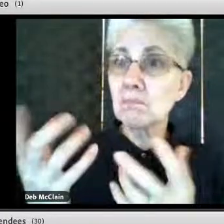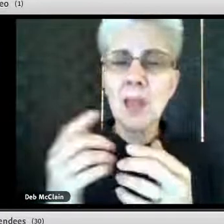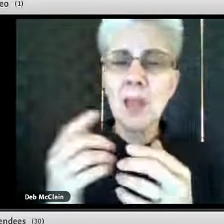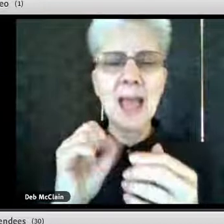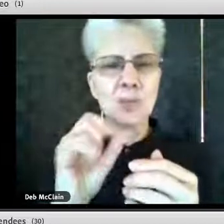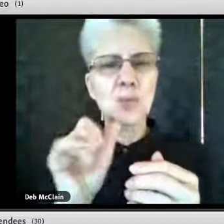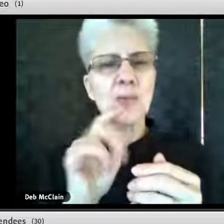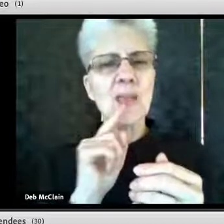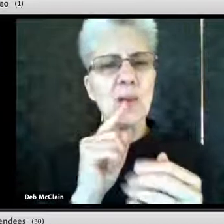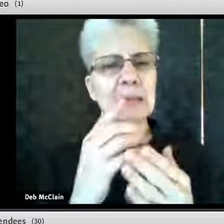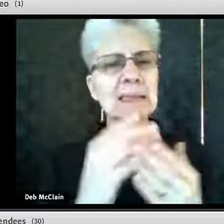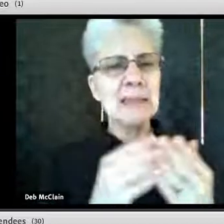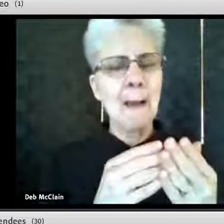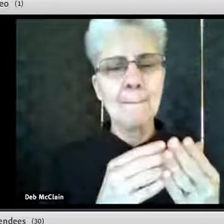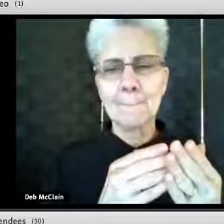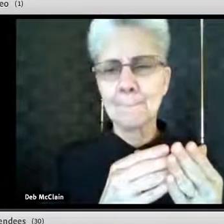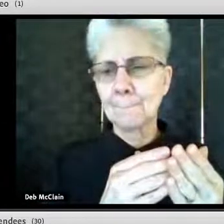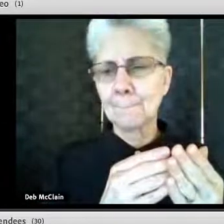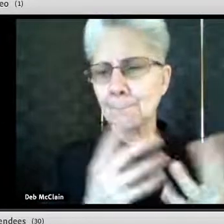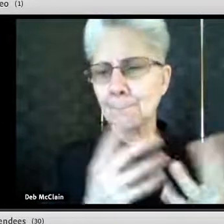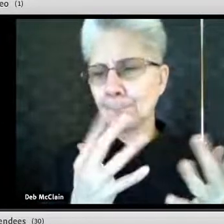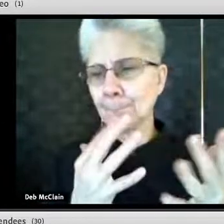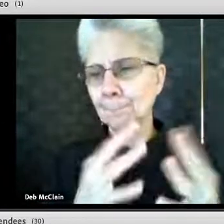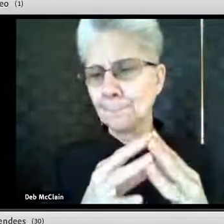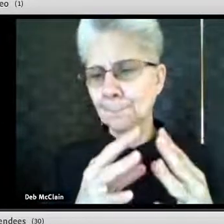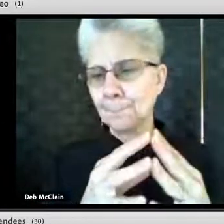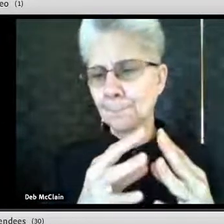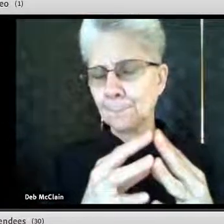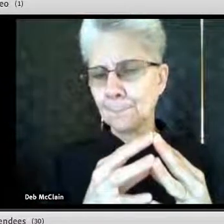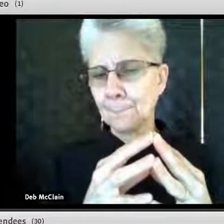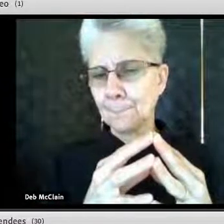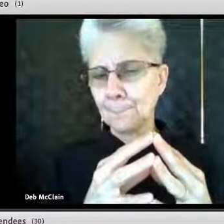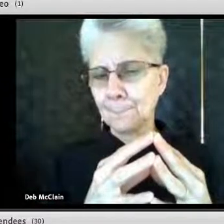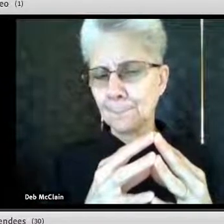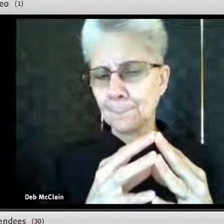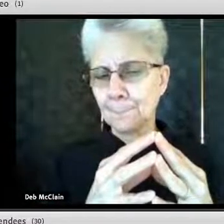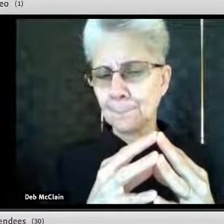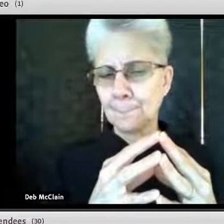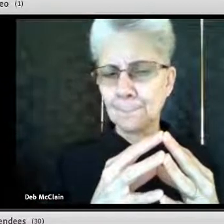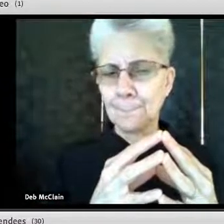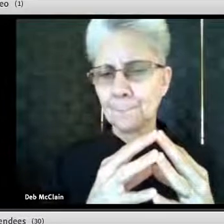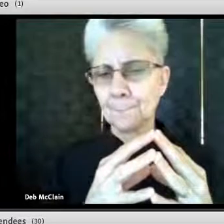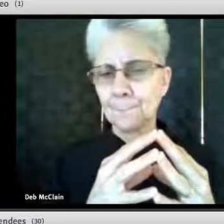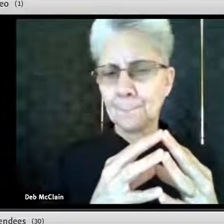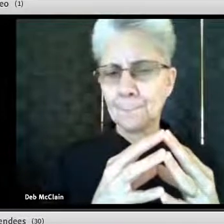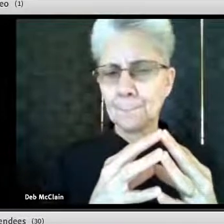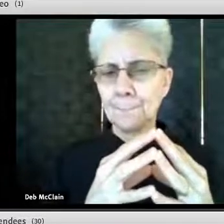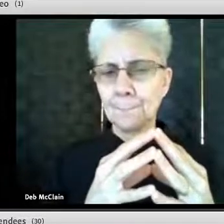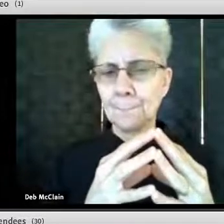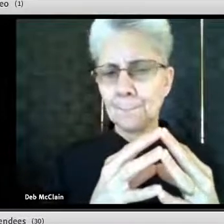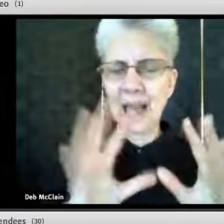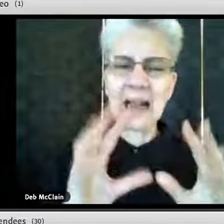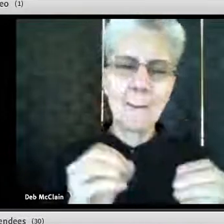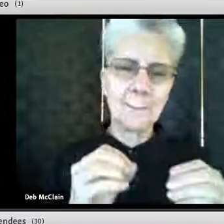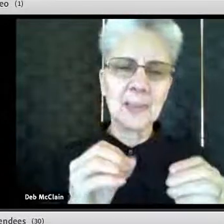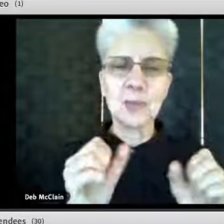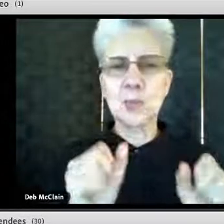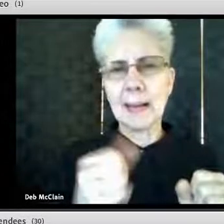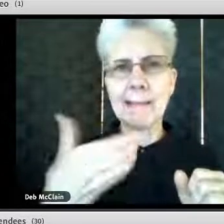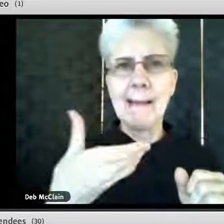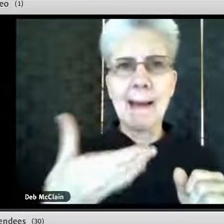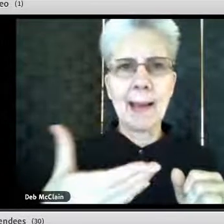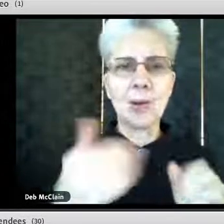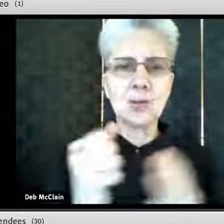and Susan, there is some companies you can hire software